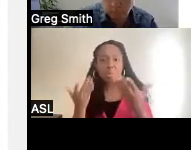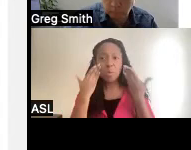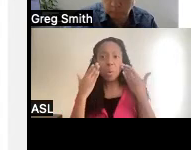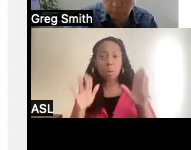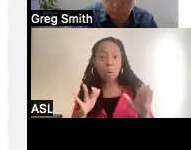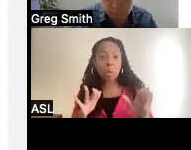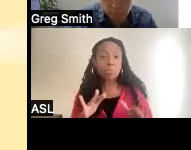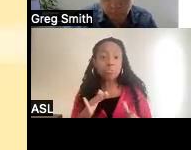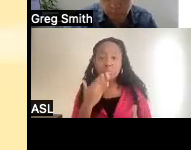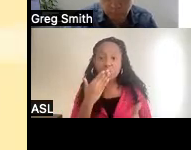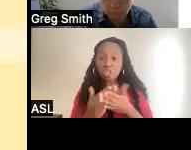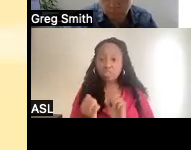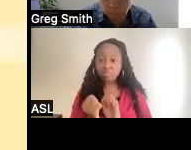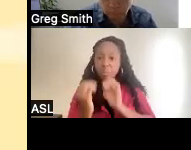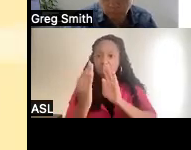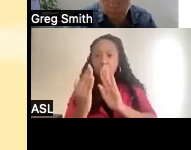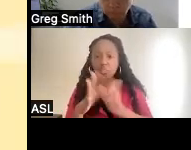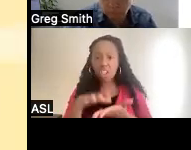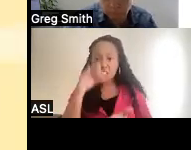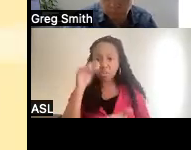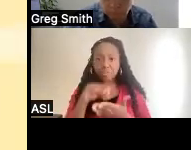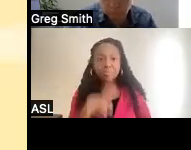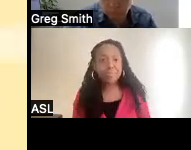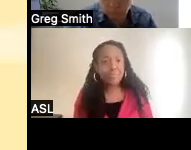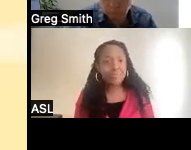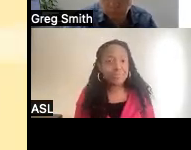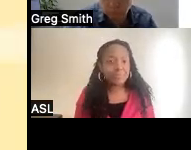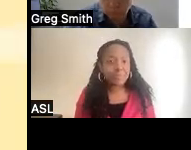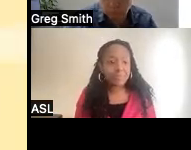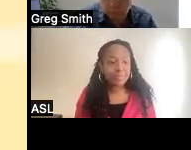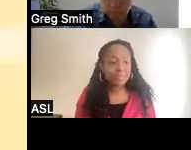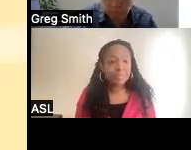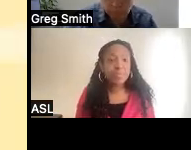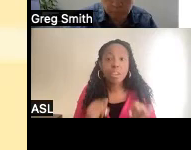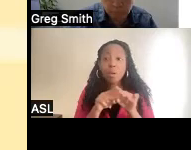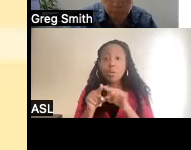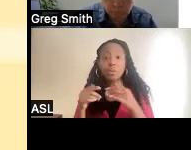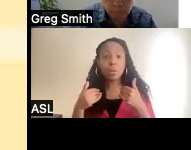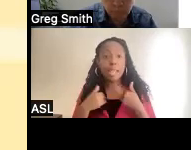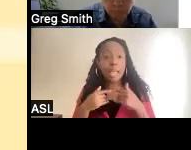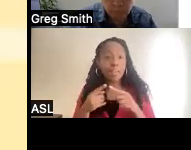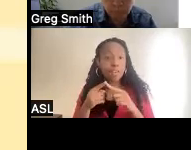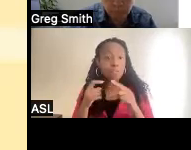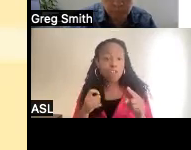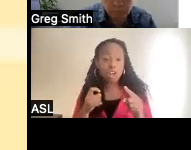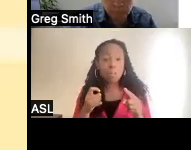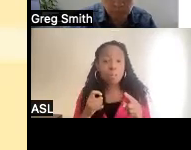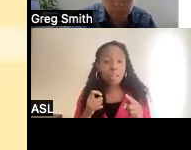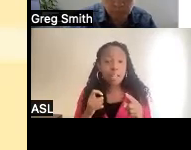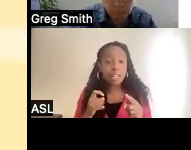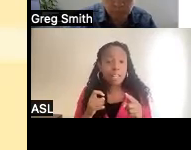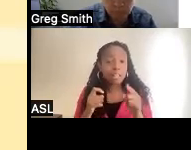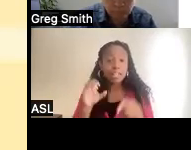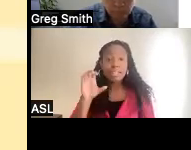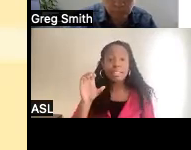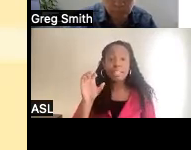learning and then we also have from the Consumer Financial Protection Bureau helping a loved one